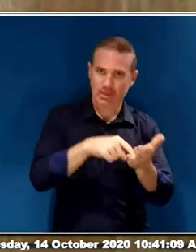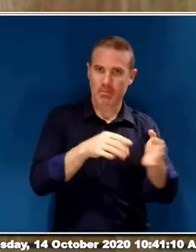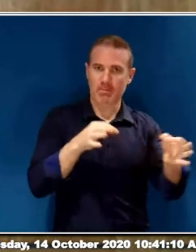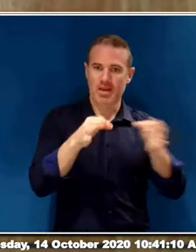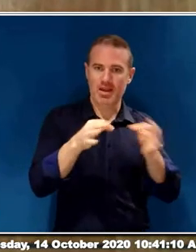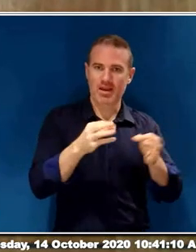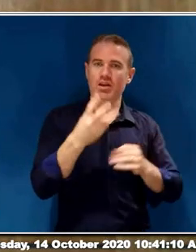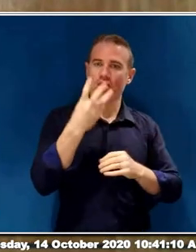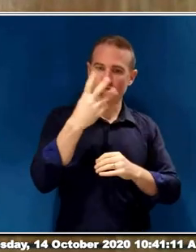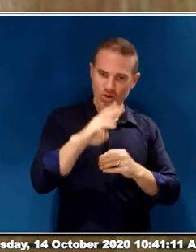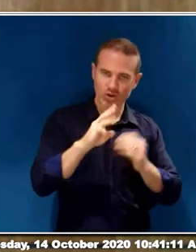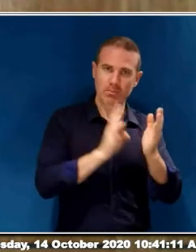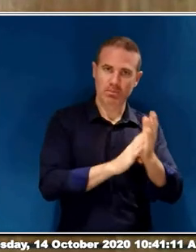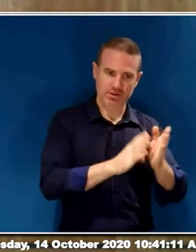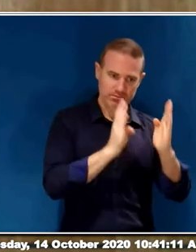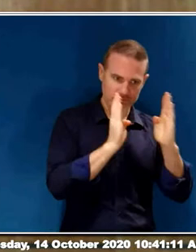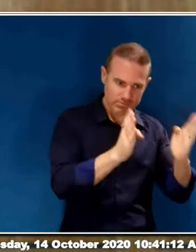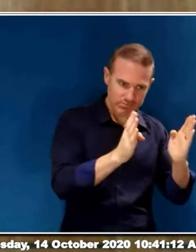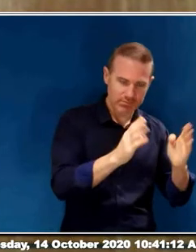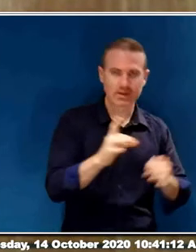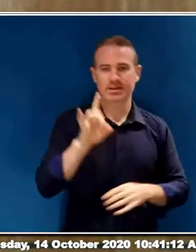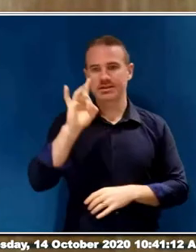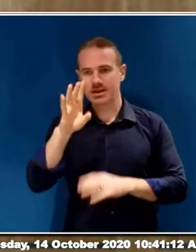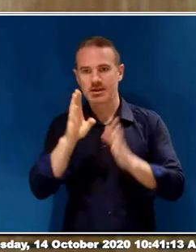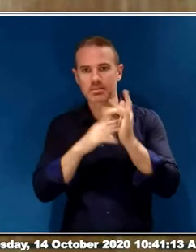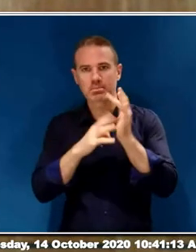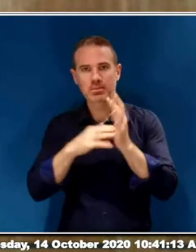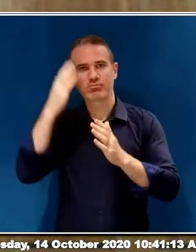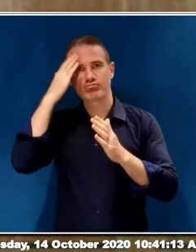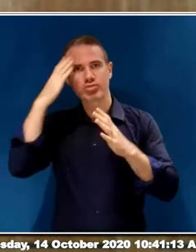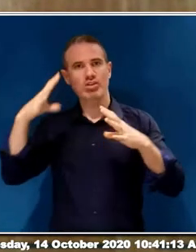about the importance of keeping to that plan.